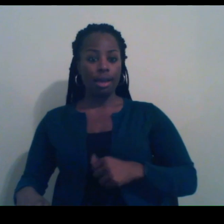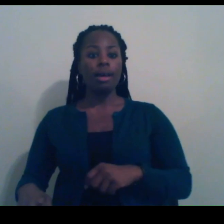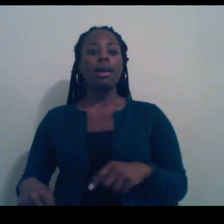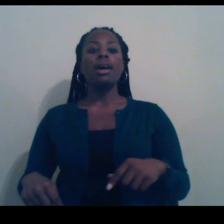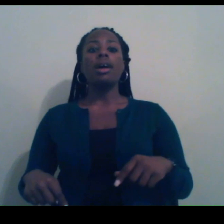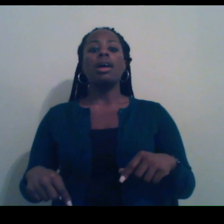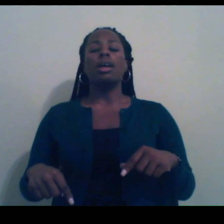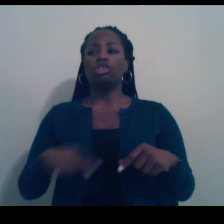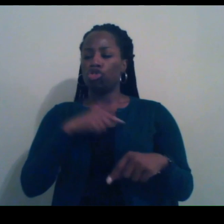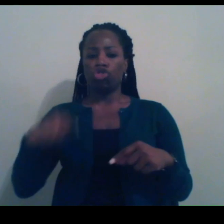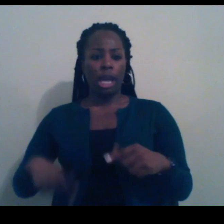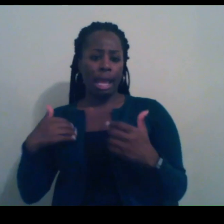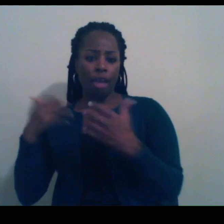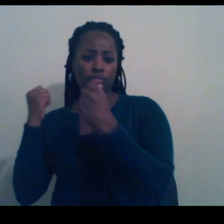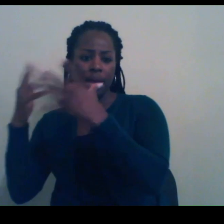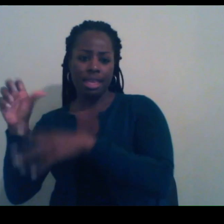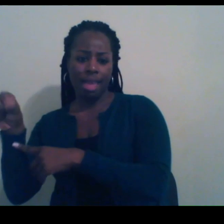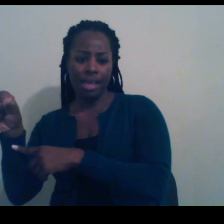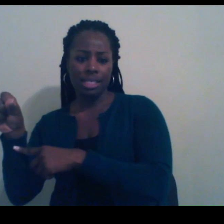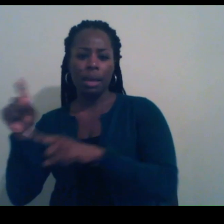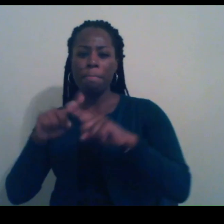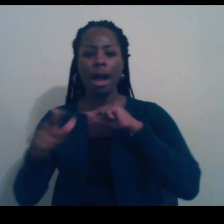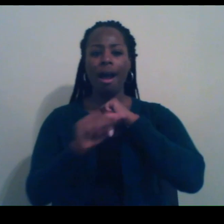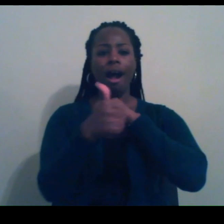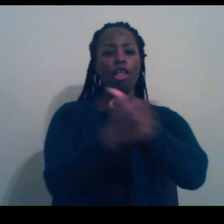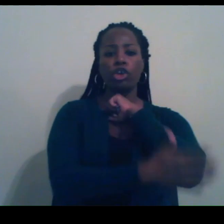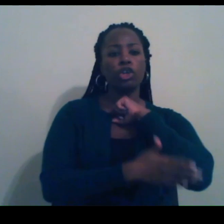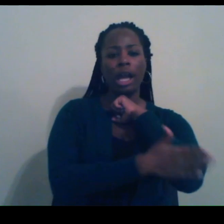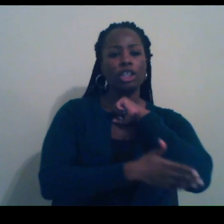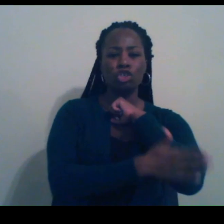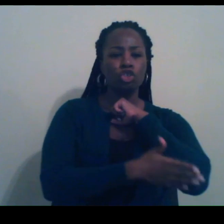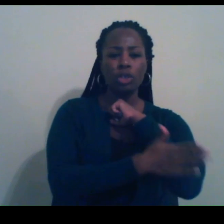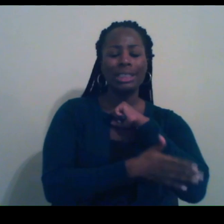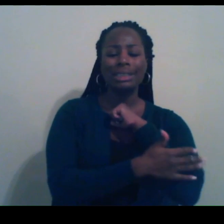community spreading are not of the magnitude comparable to any other